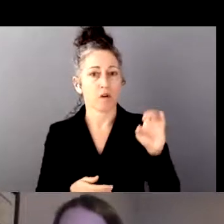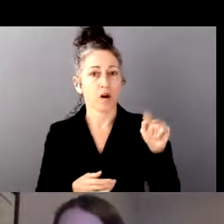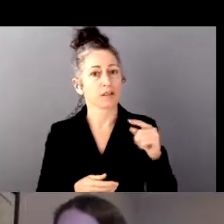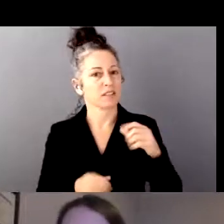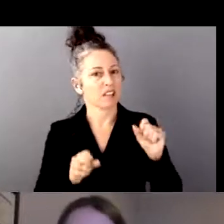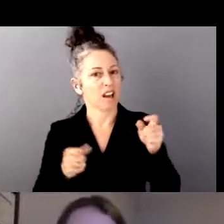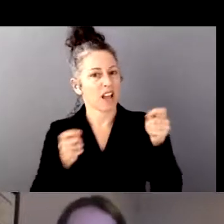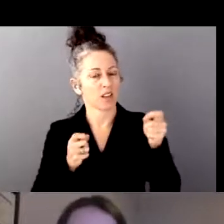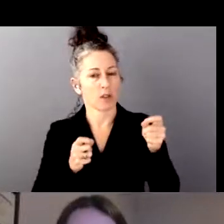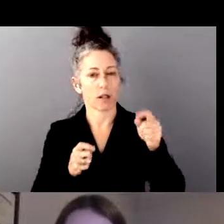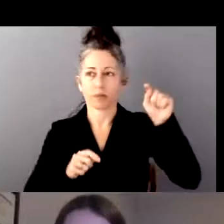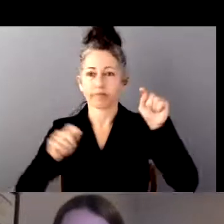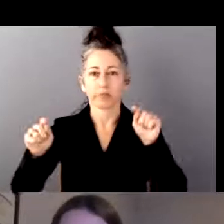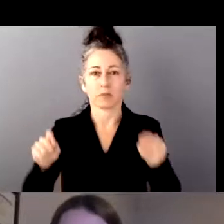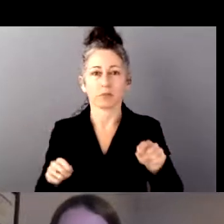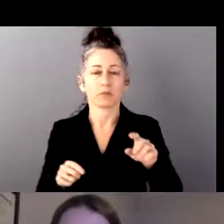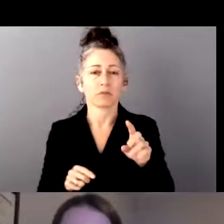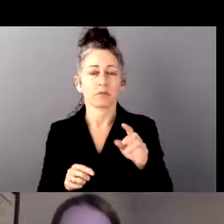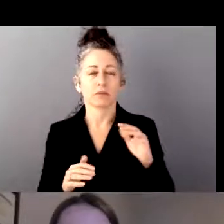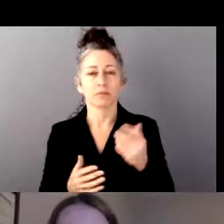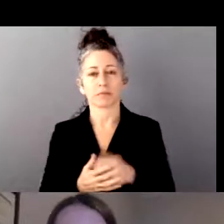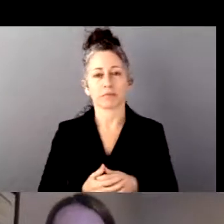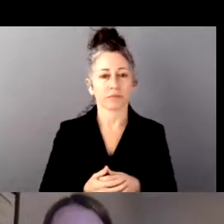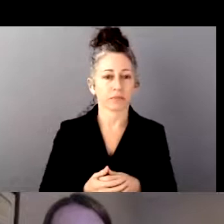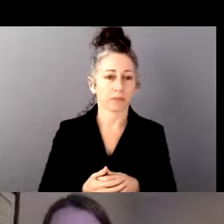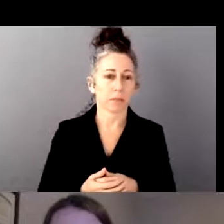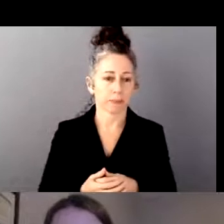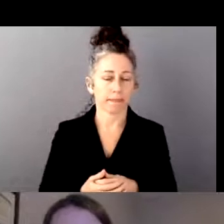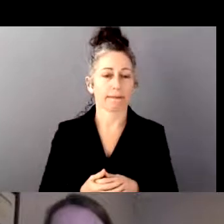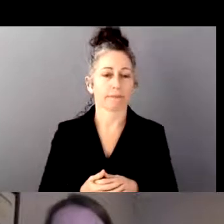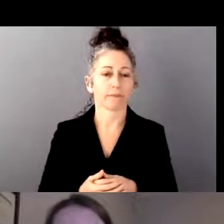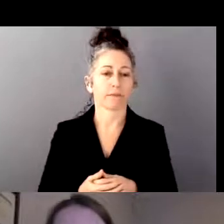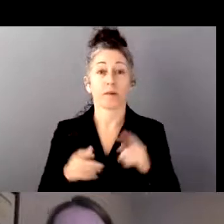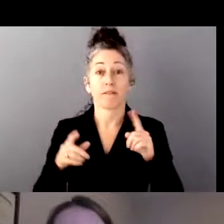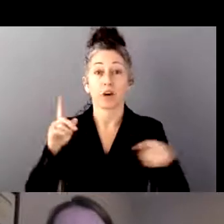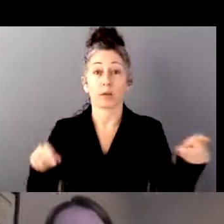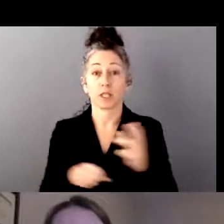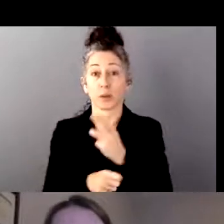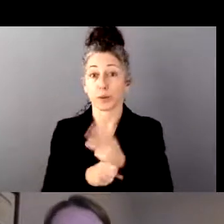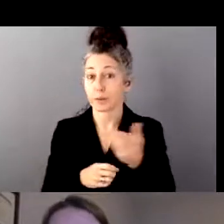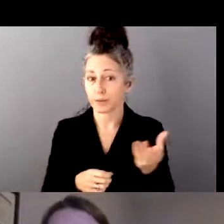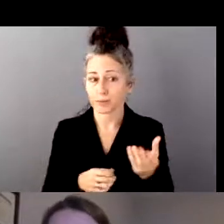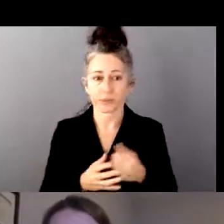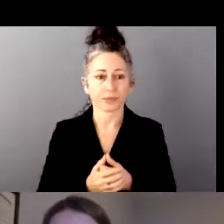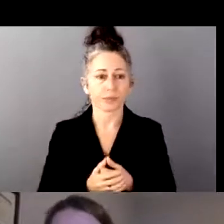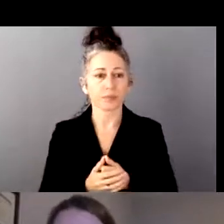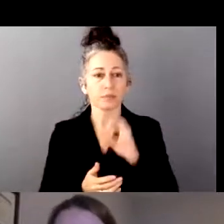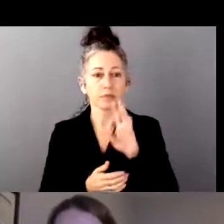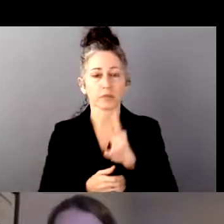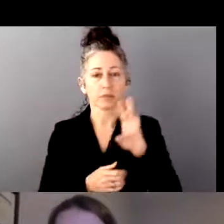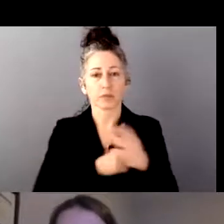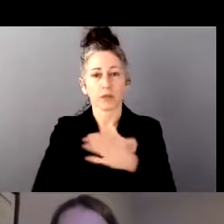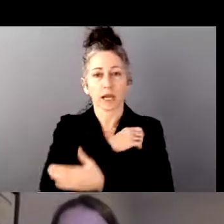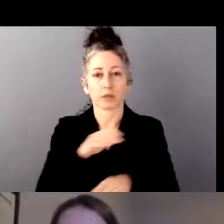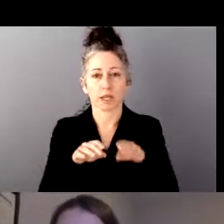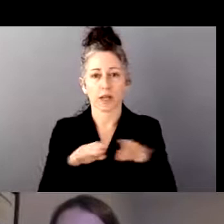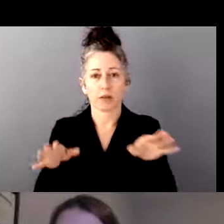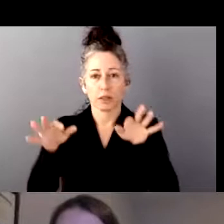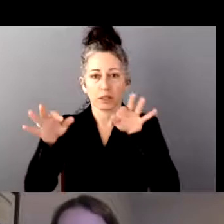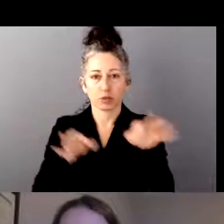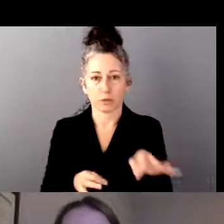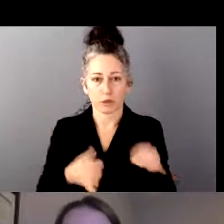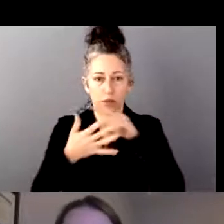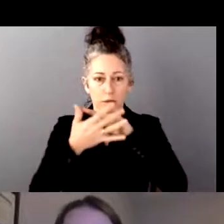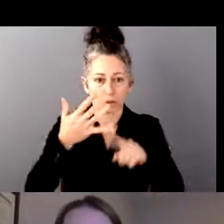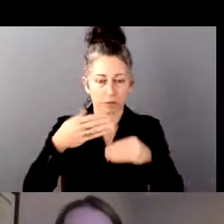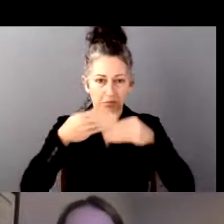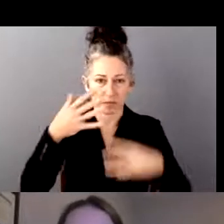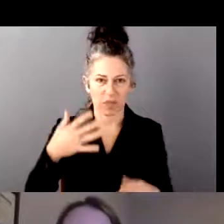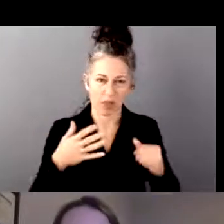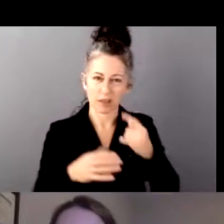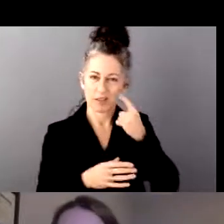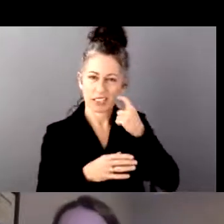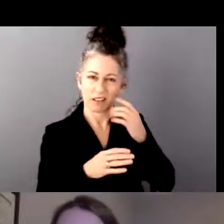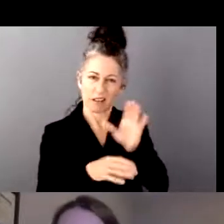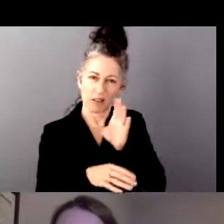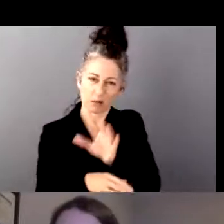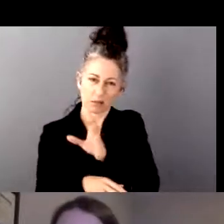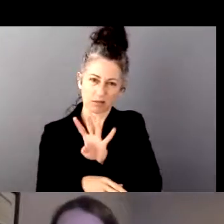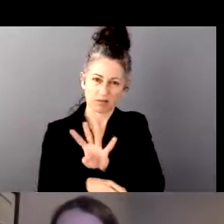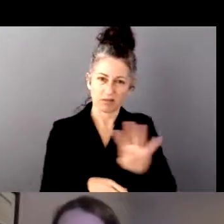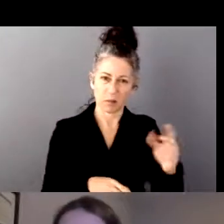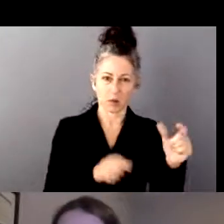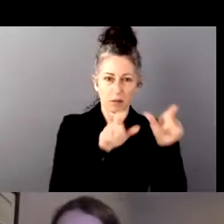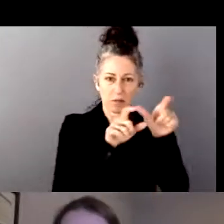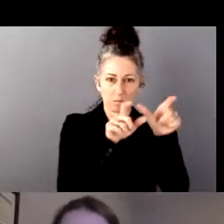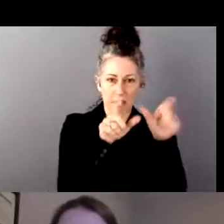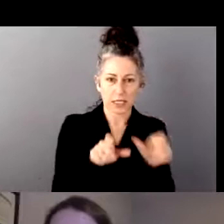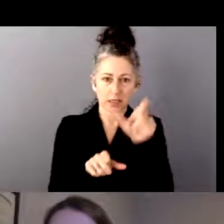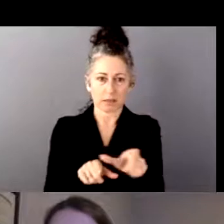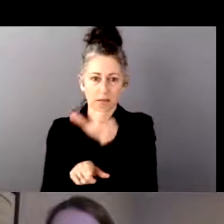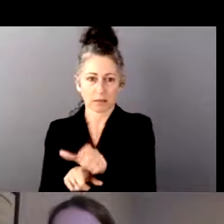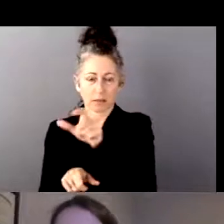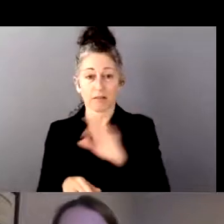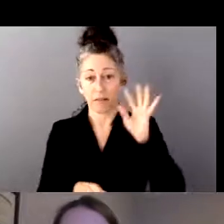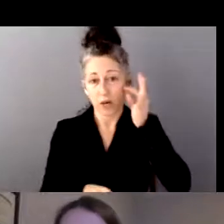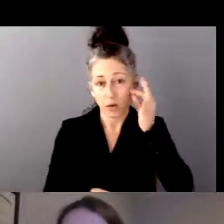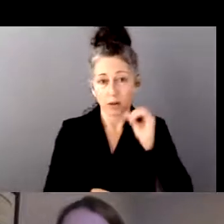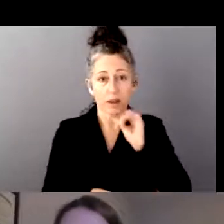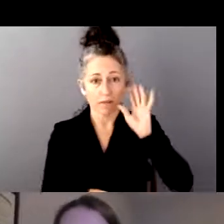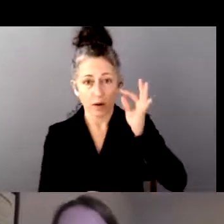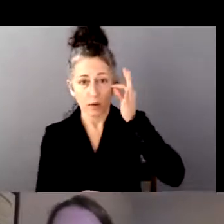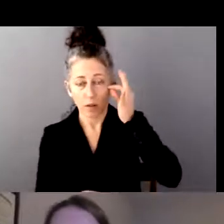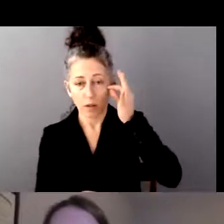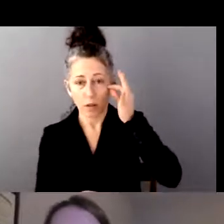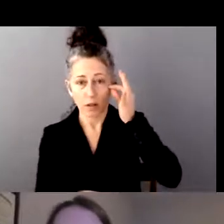Random Forest can handle that more robustly than some other methods. In terms of the actual variables I was using, I had 66 county-level descriptors that fell into those buckets I was describing earlier. These are variables from a variety of variable and non-variable sources,